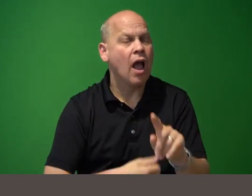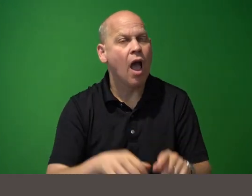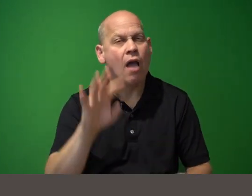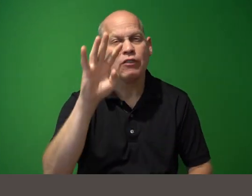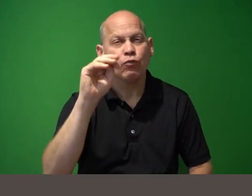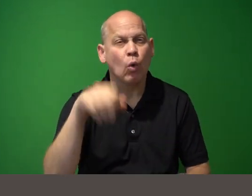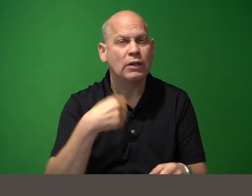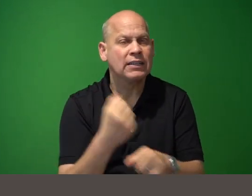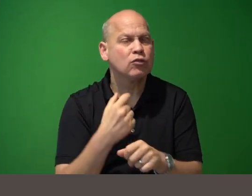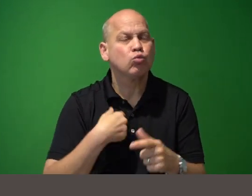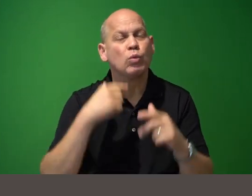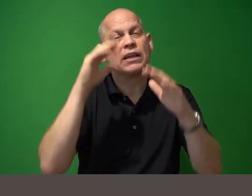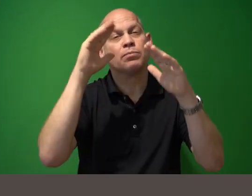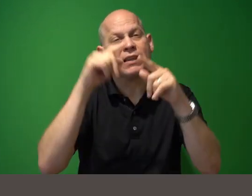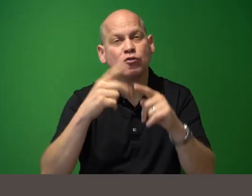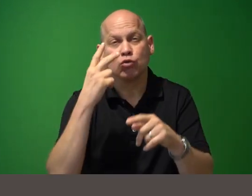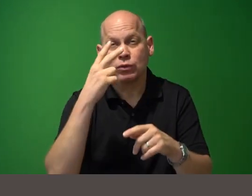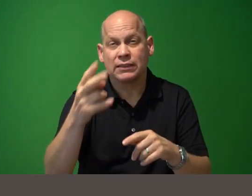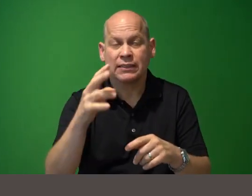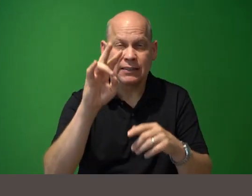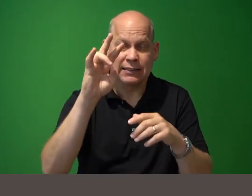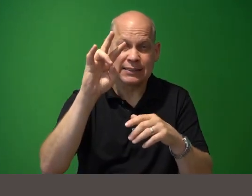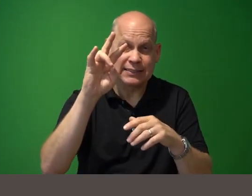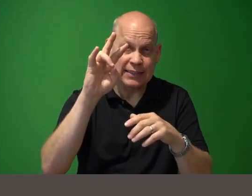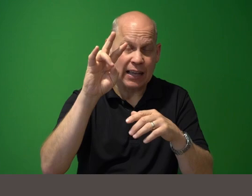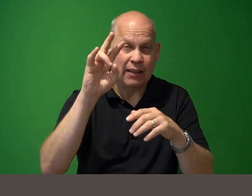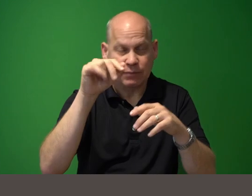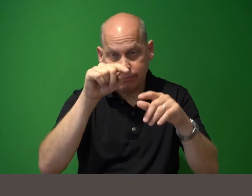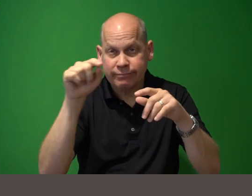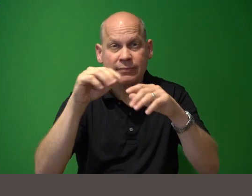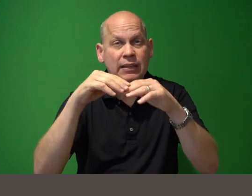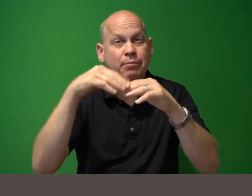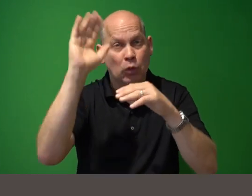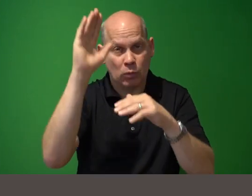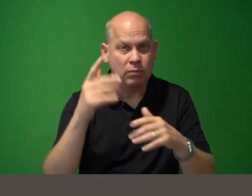we expect to see seven and a bit inches or more and so on.